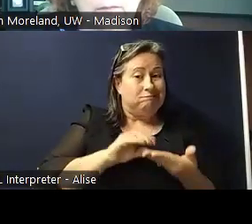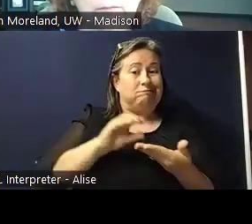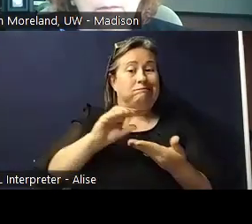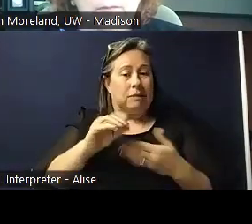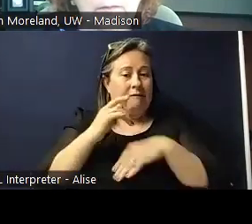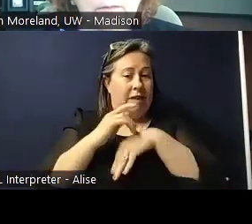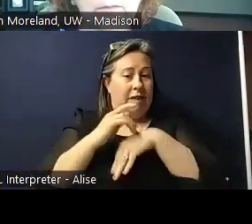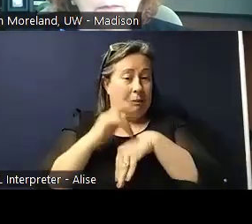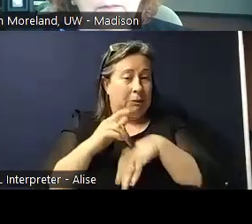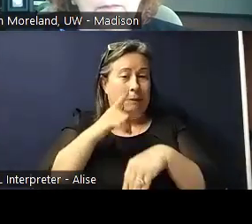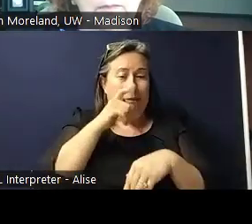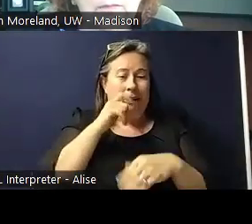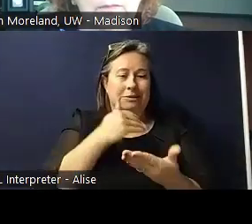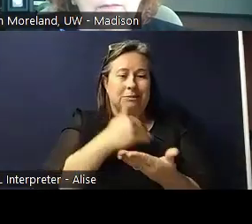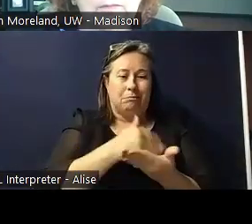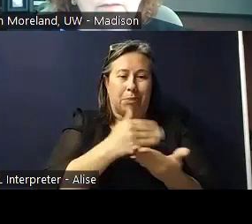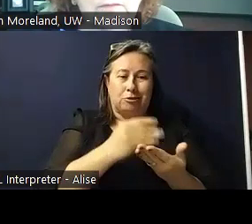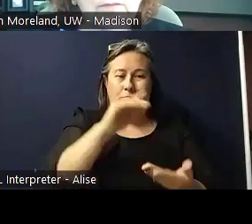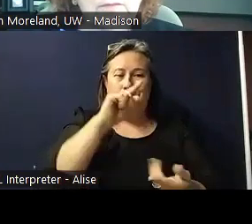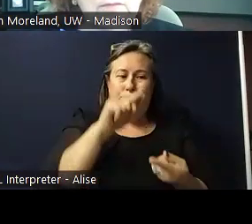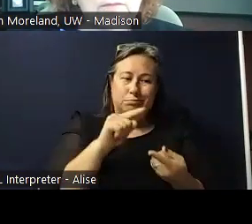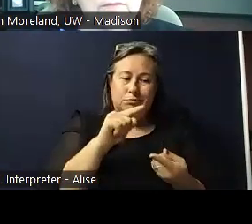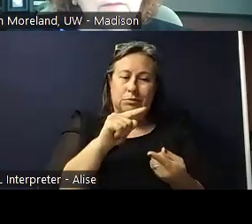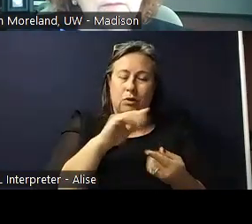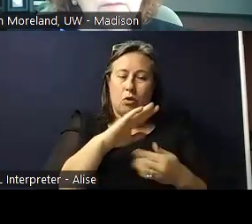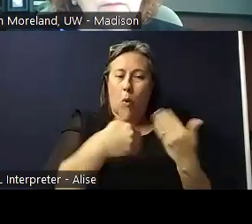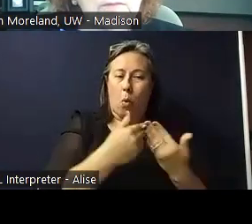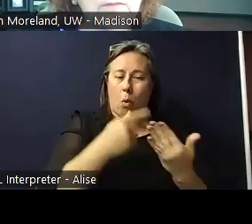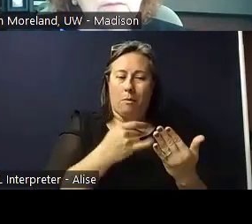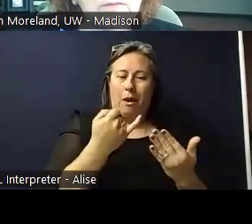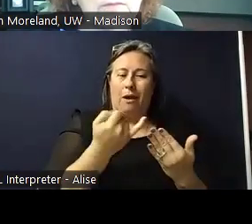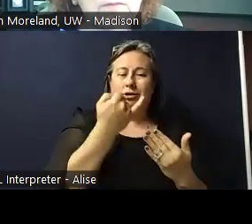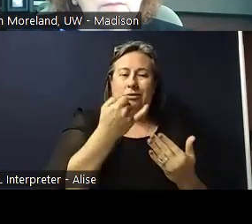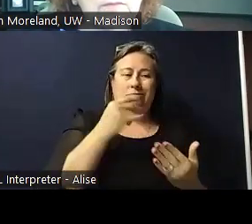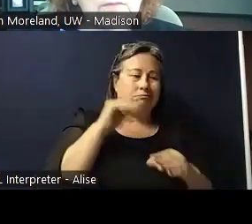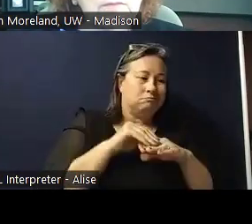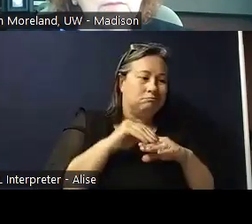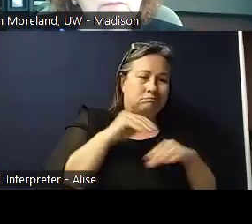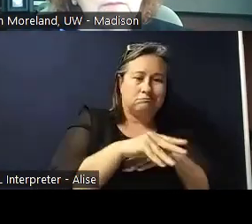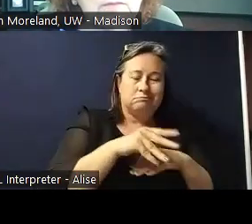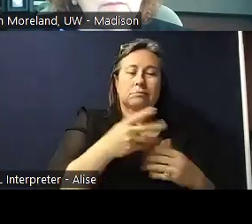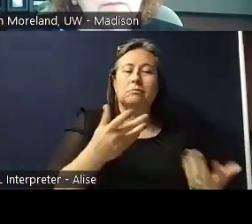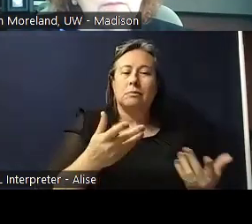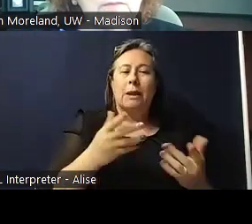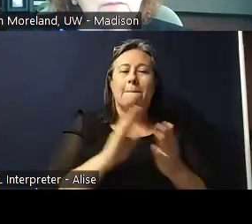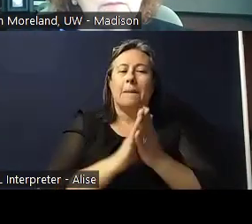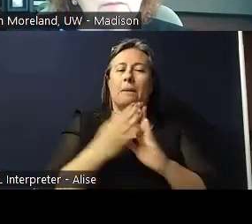given the budget reduction the whole project has taken on, for example, becomes even more important